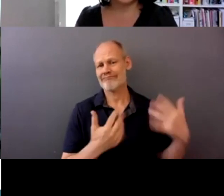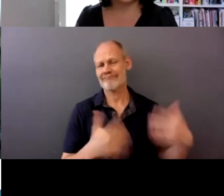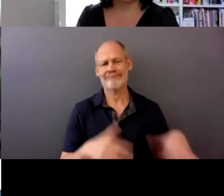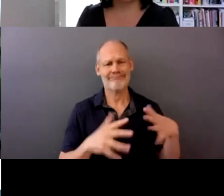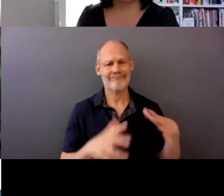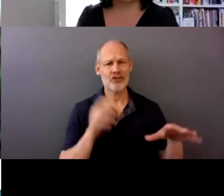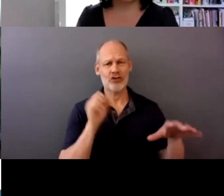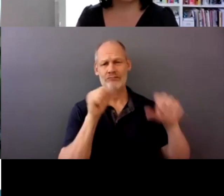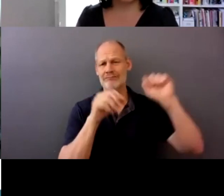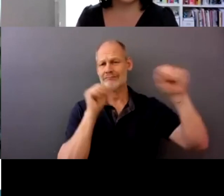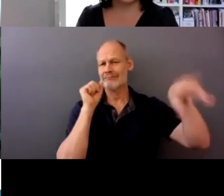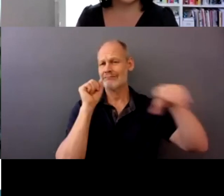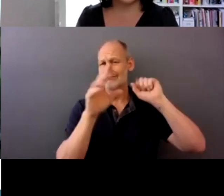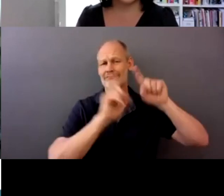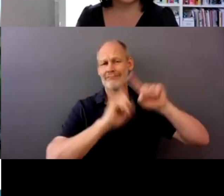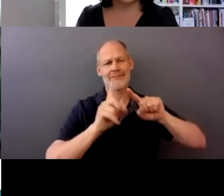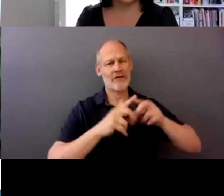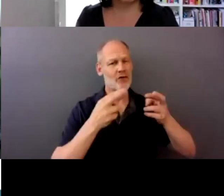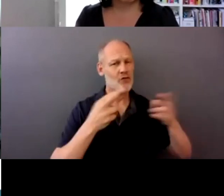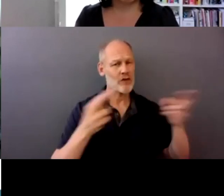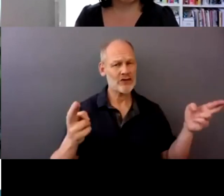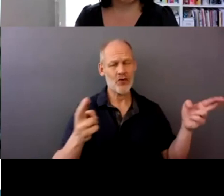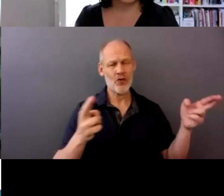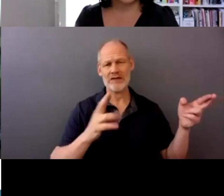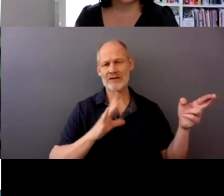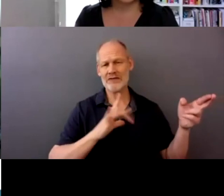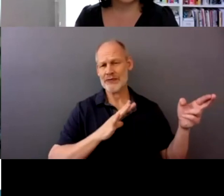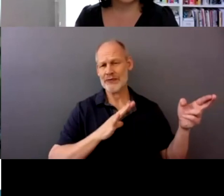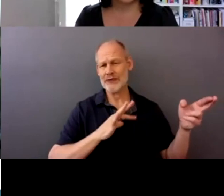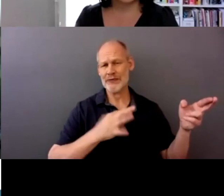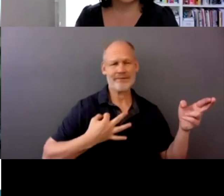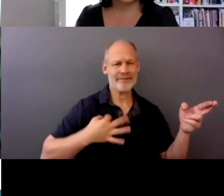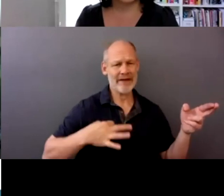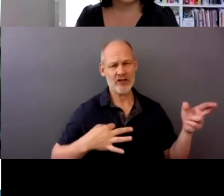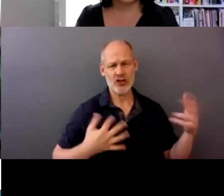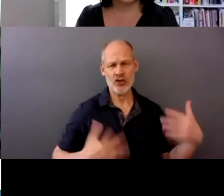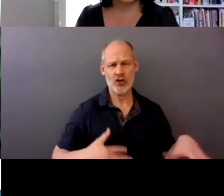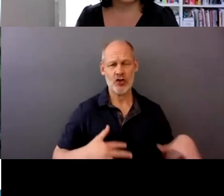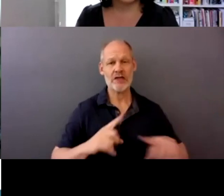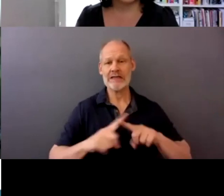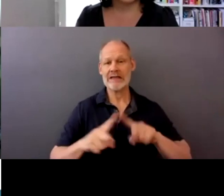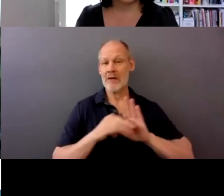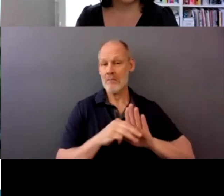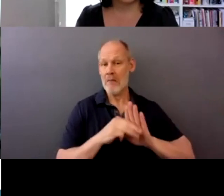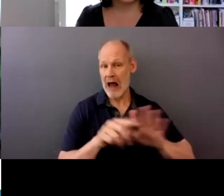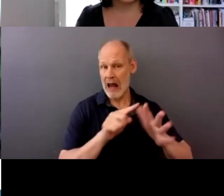inspirational models of how we can really serve or entire arts and cultural community. Not only